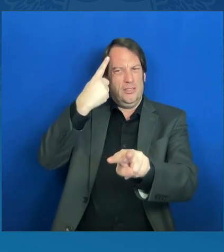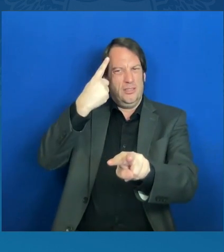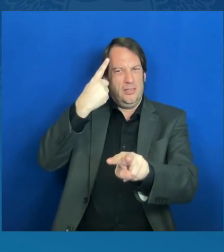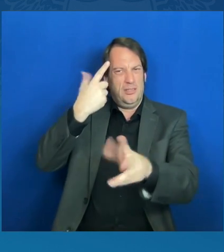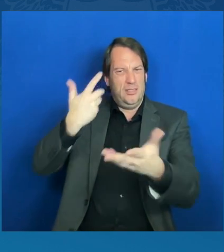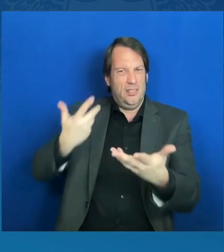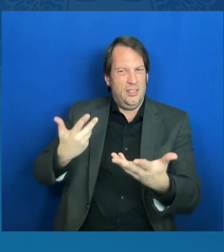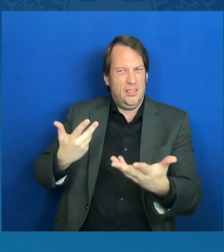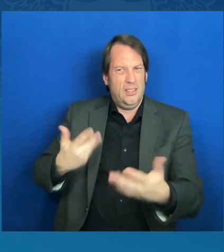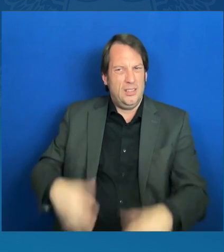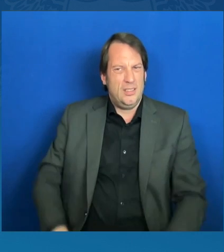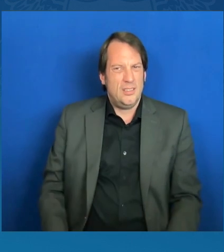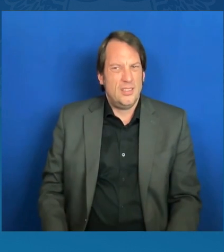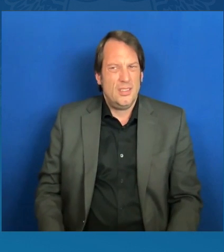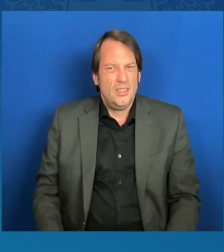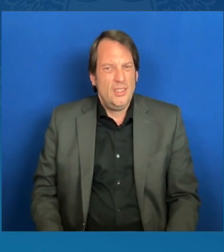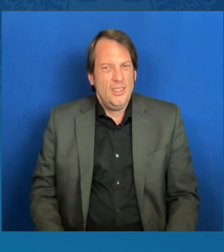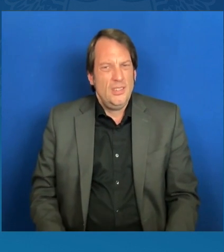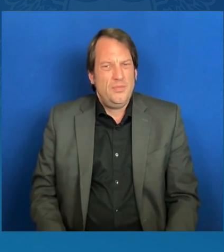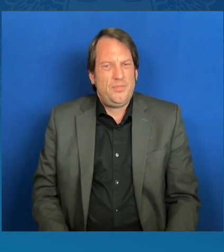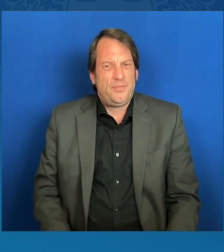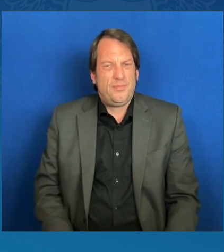about what we need to do to acknowledge pain.